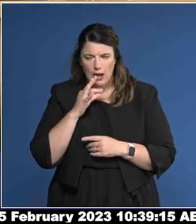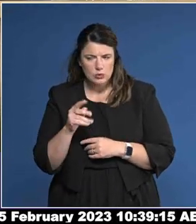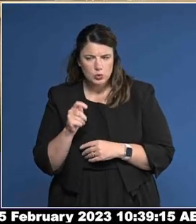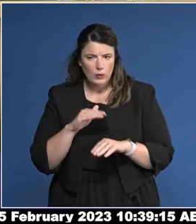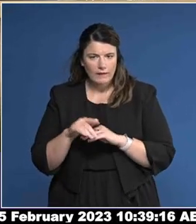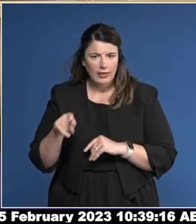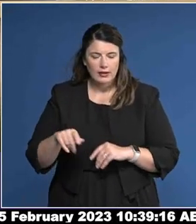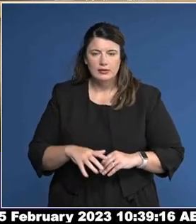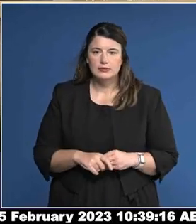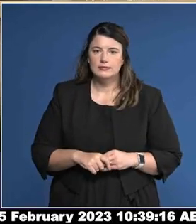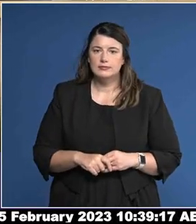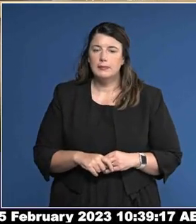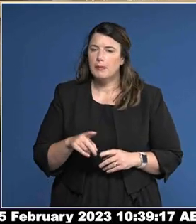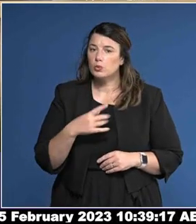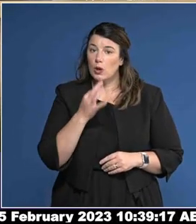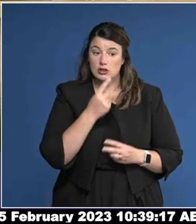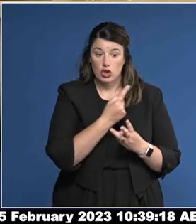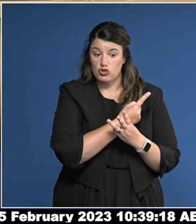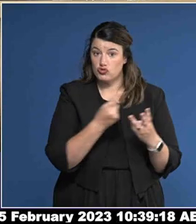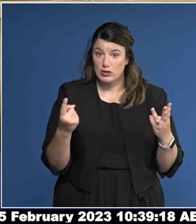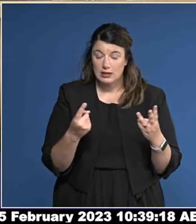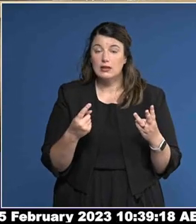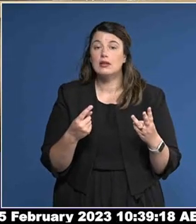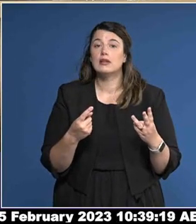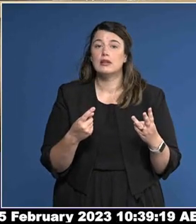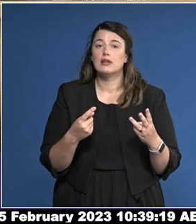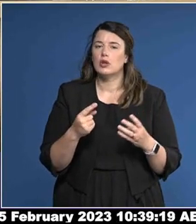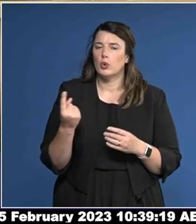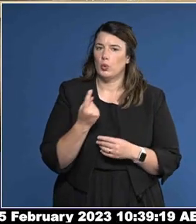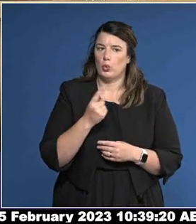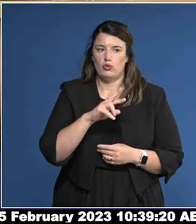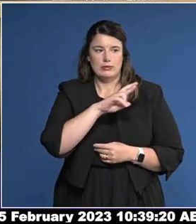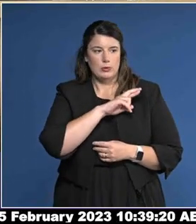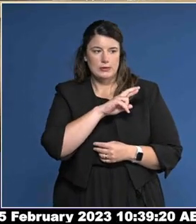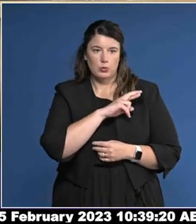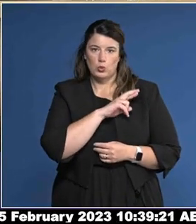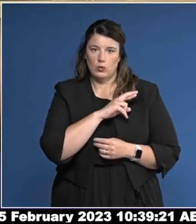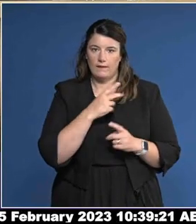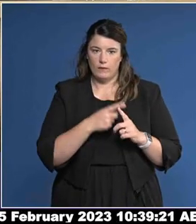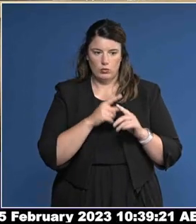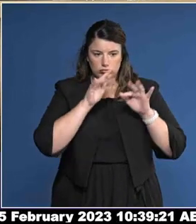For each of your organisations, who is for developing the training resources and